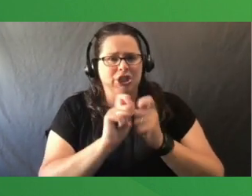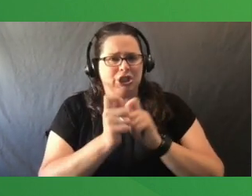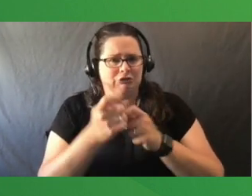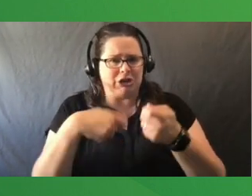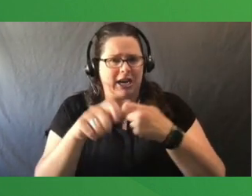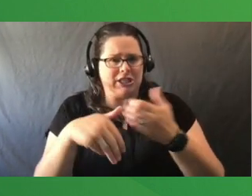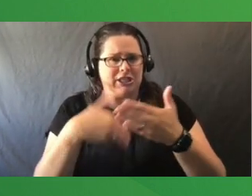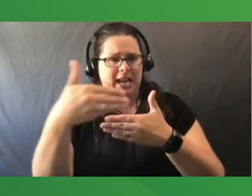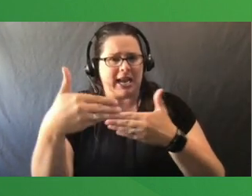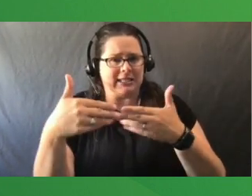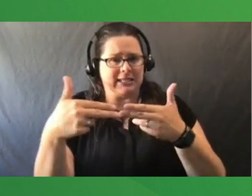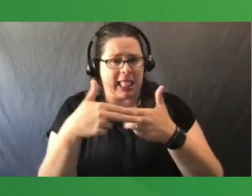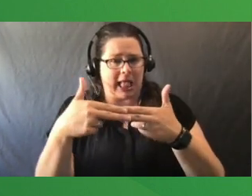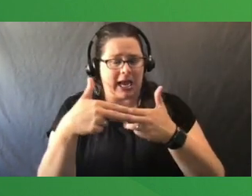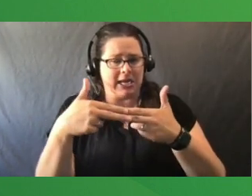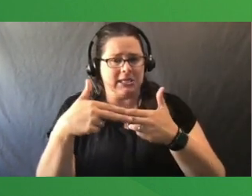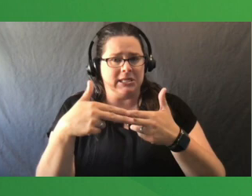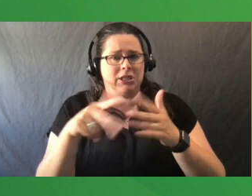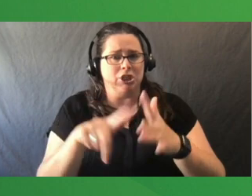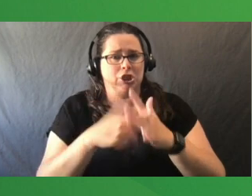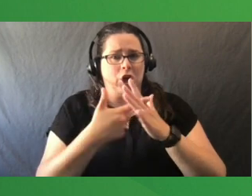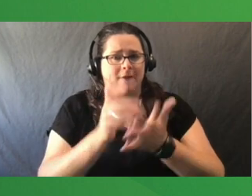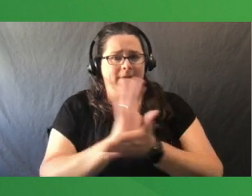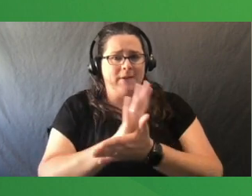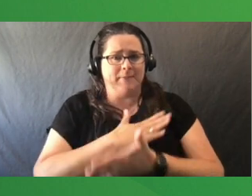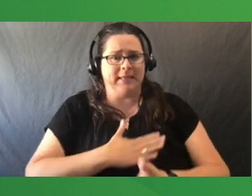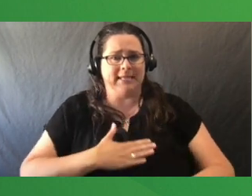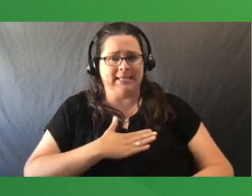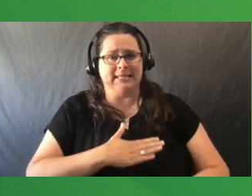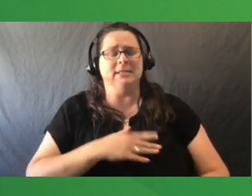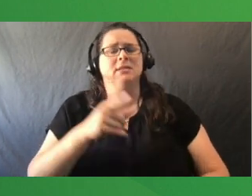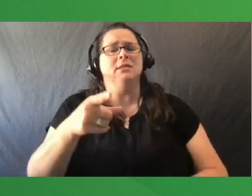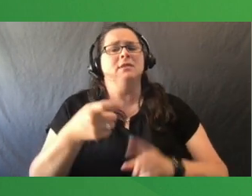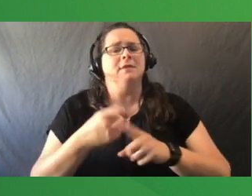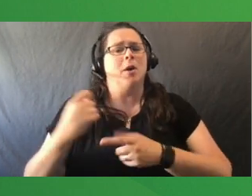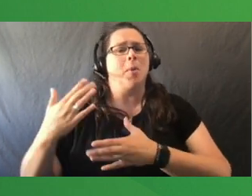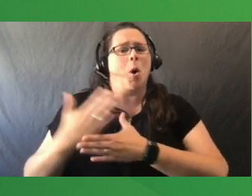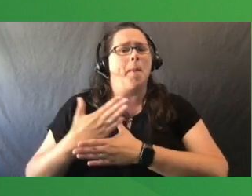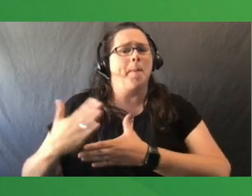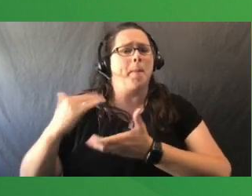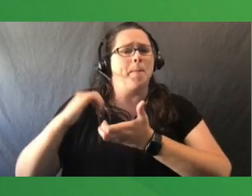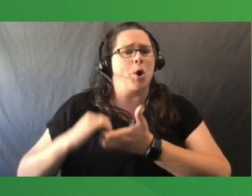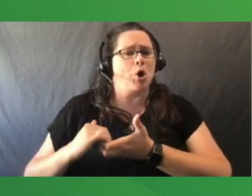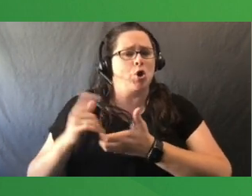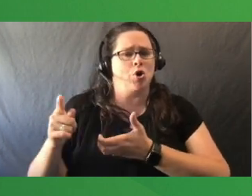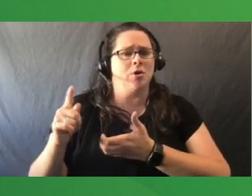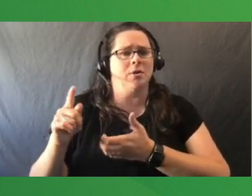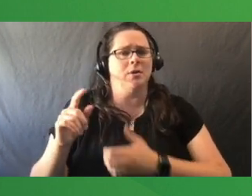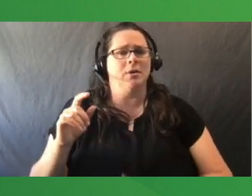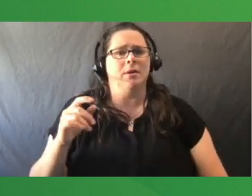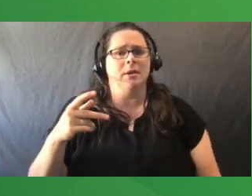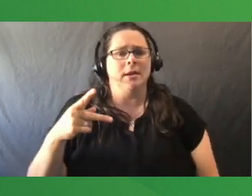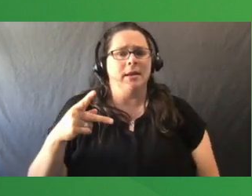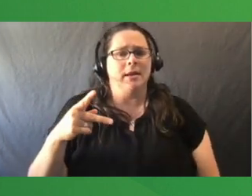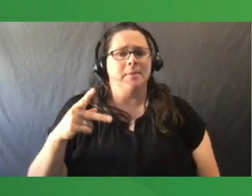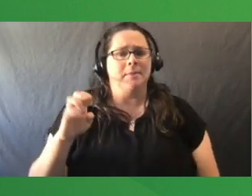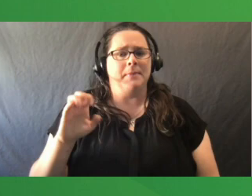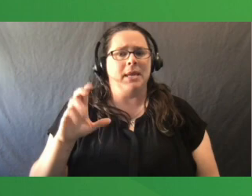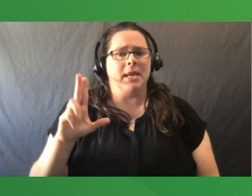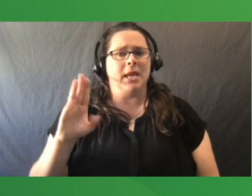the film, this is from our partners at Kikim Media and that's part of the Our Beautiful